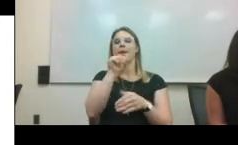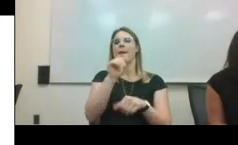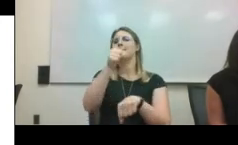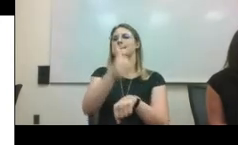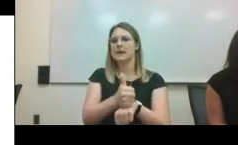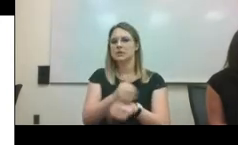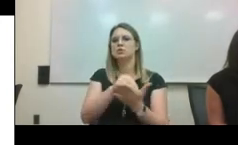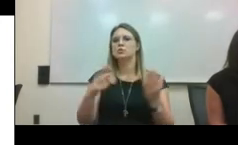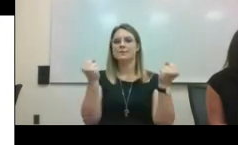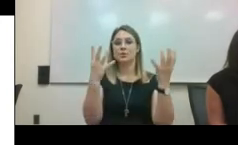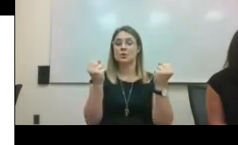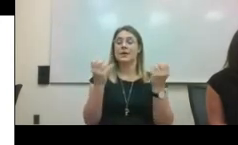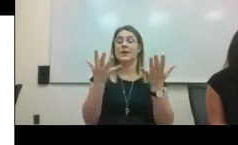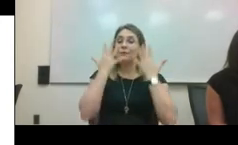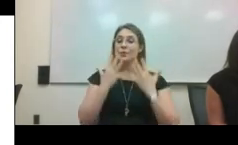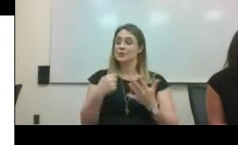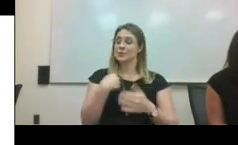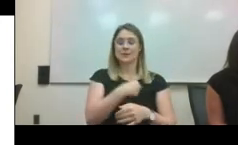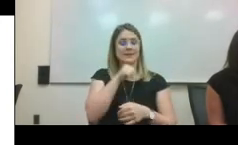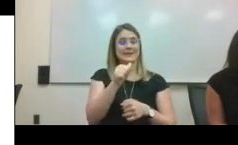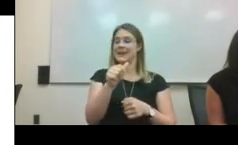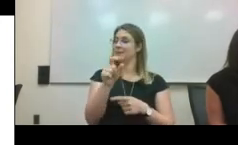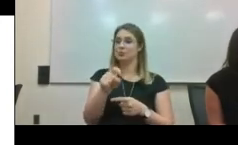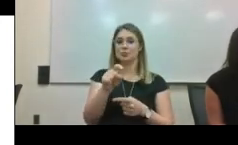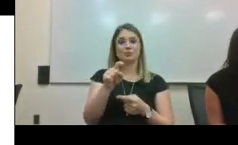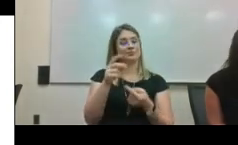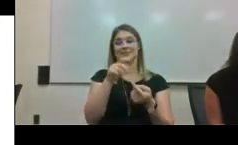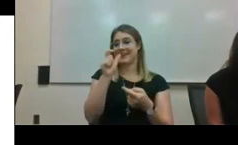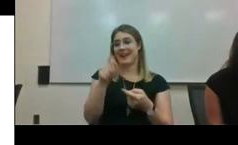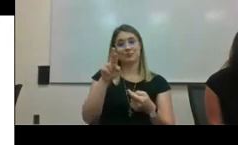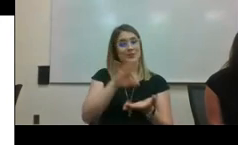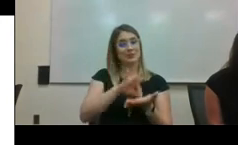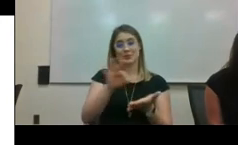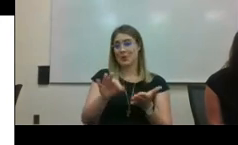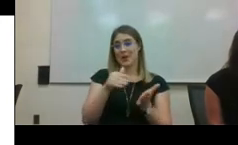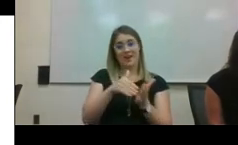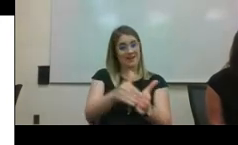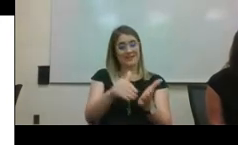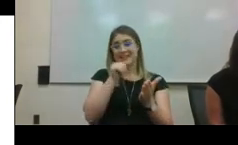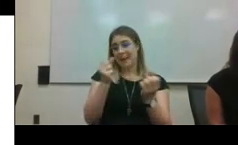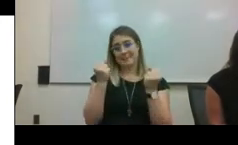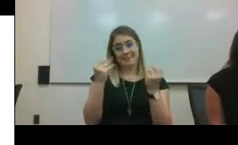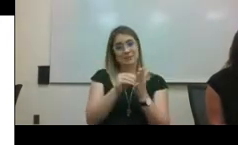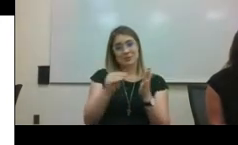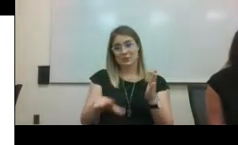Sadly, we didn't have to rescore a lot. There weren't a lot of students that signed that fast that they couldn't do it other than letter names